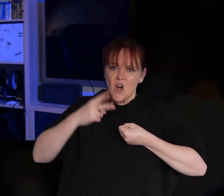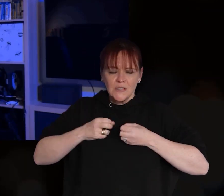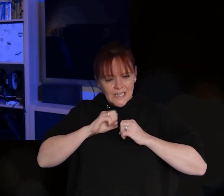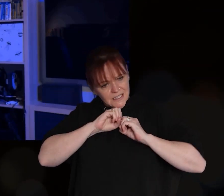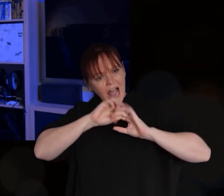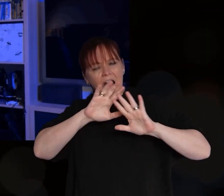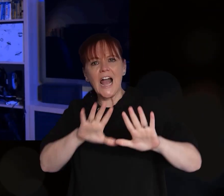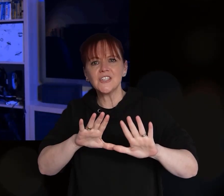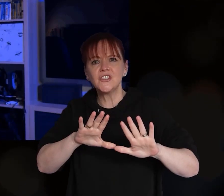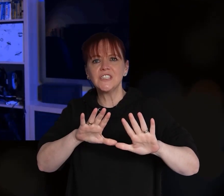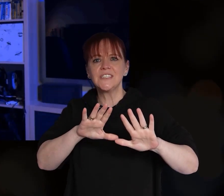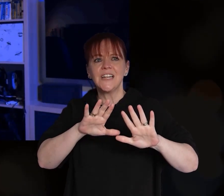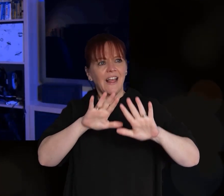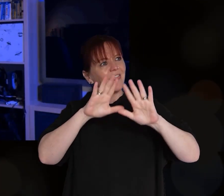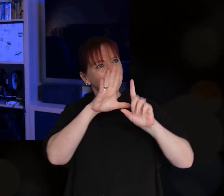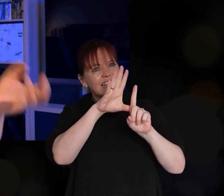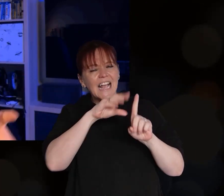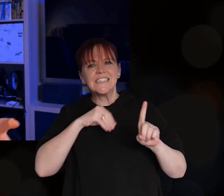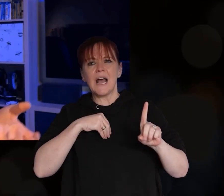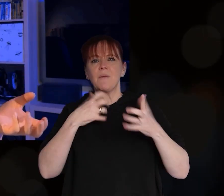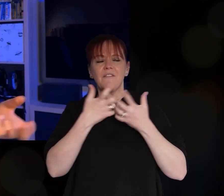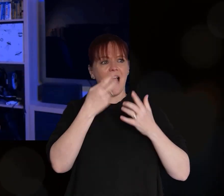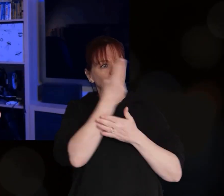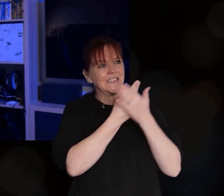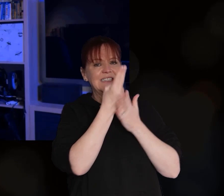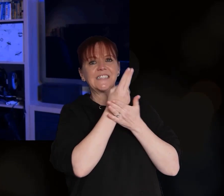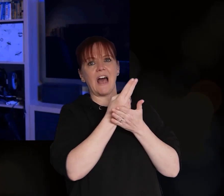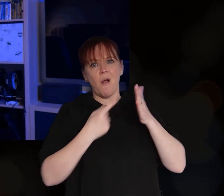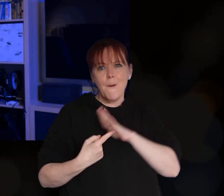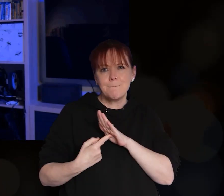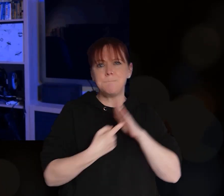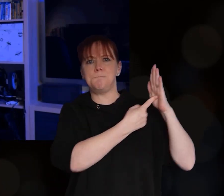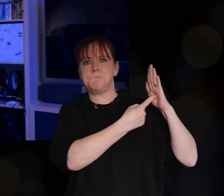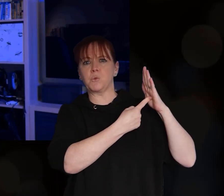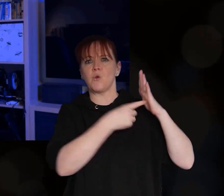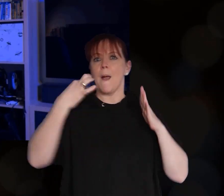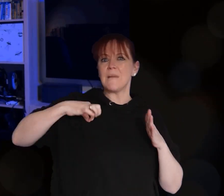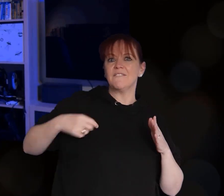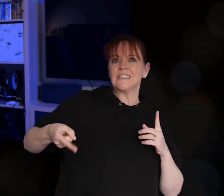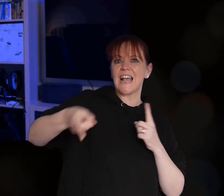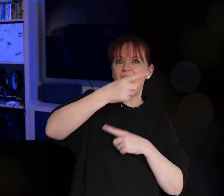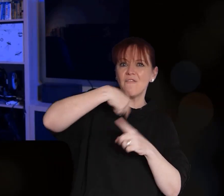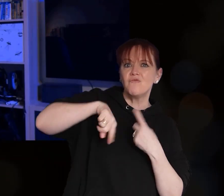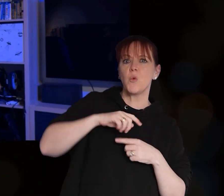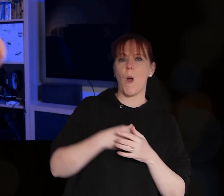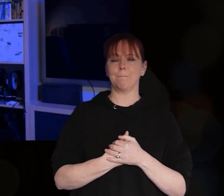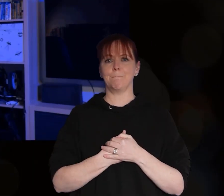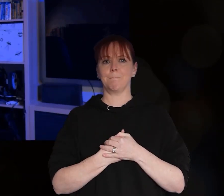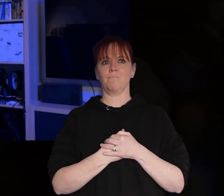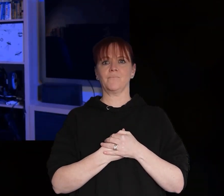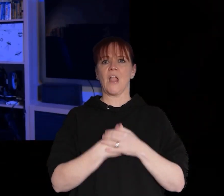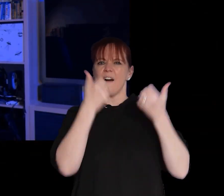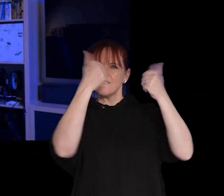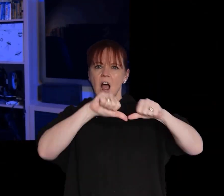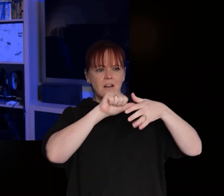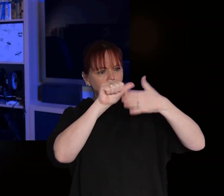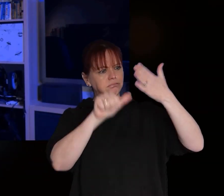is a perfect example of how designing for accessibility ends up benefiting all players. Our finalists this year are five great examples of this.